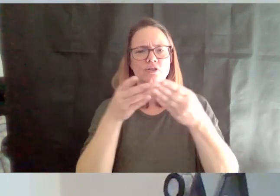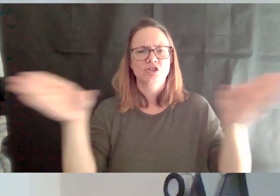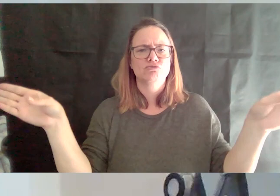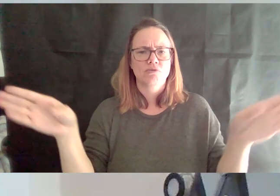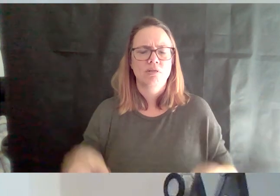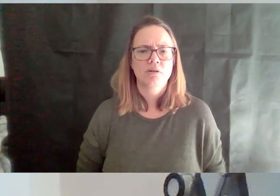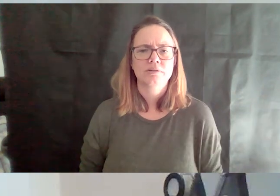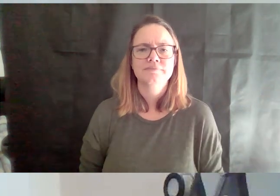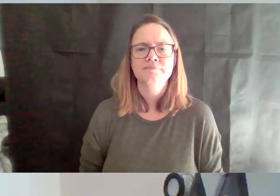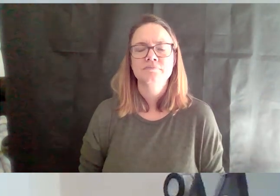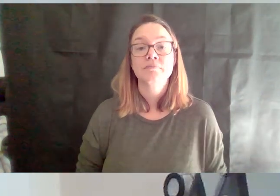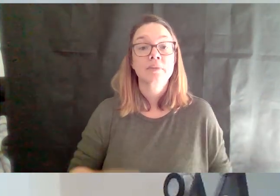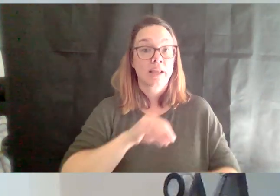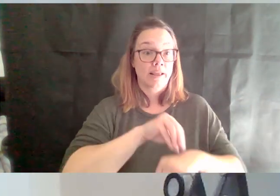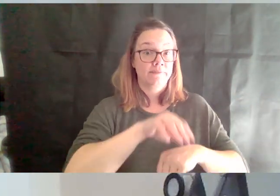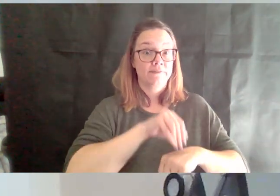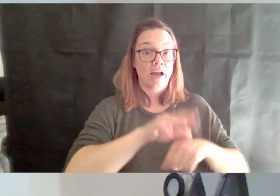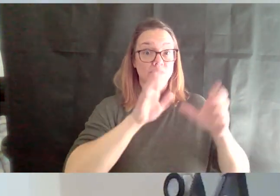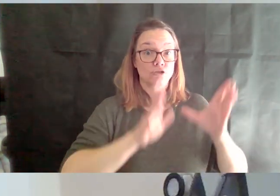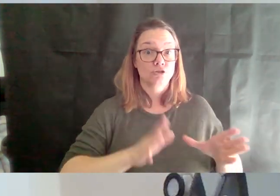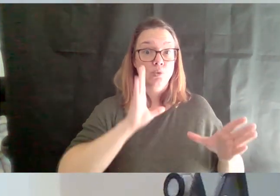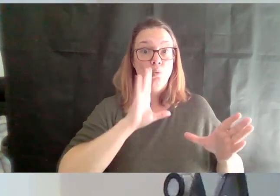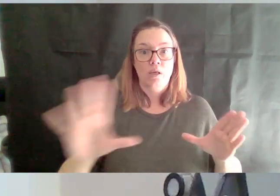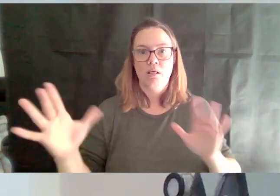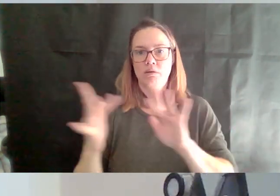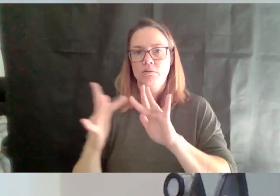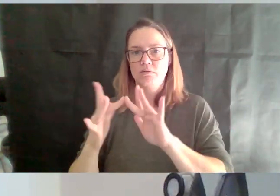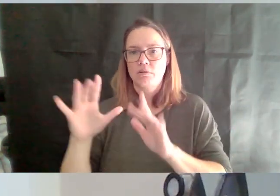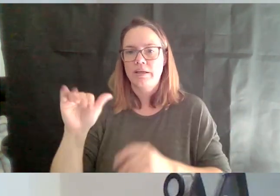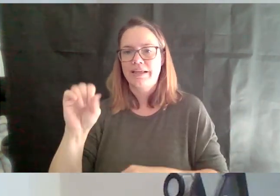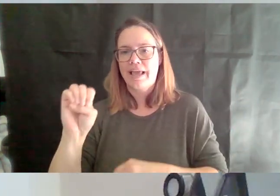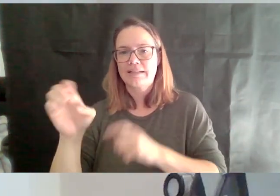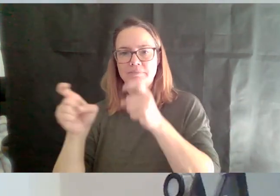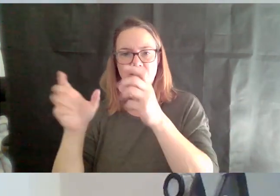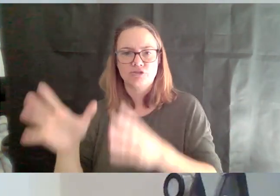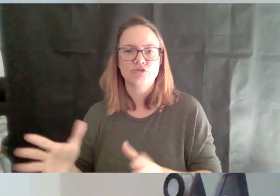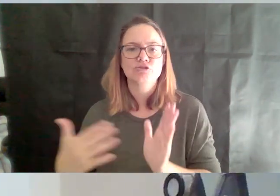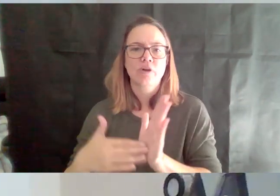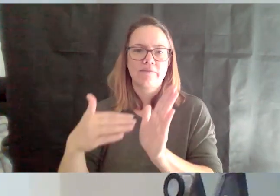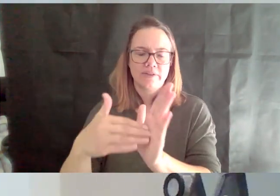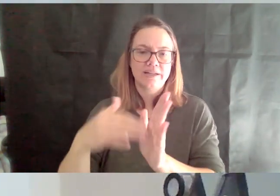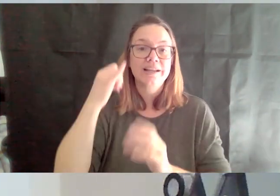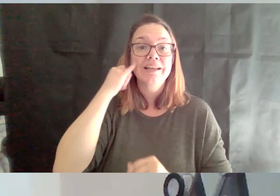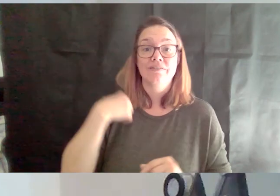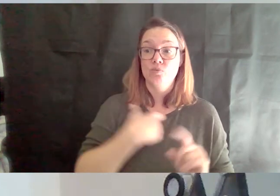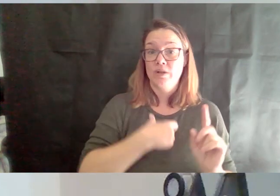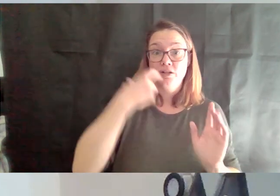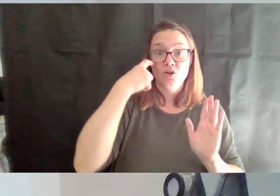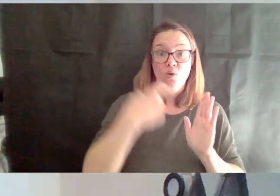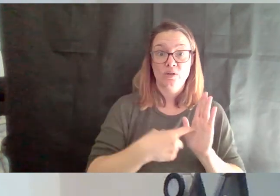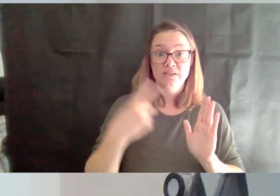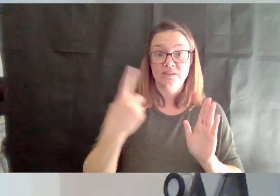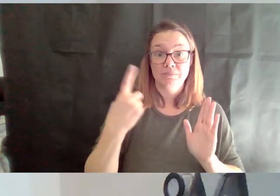So the advisors talk a lot with case managers. There is communication with case managers, like if we see something strange going on,